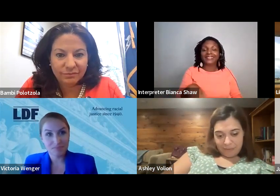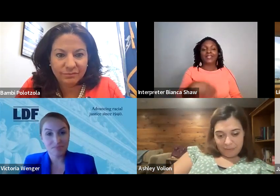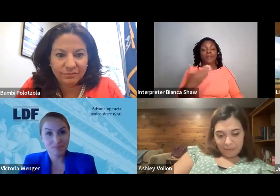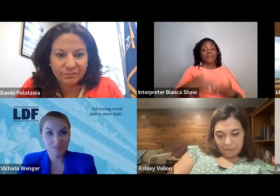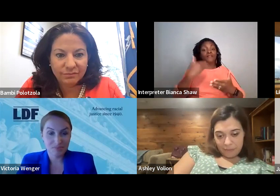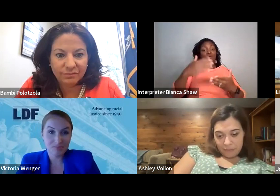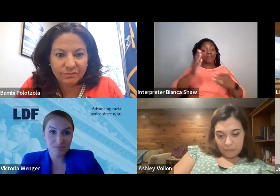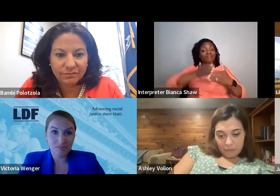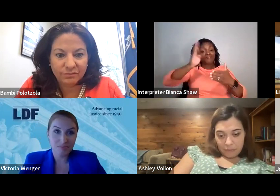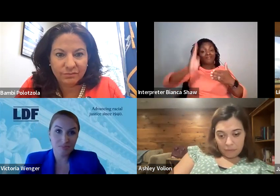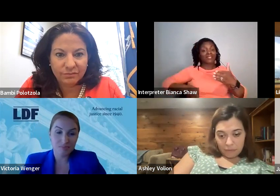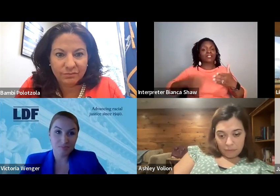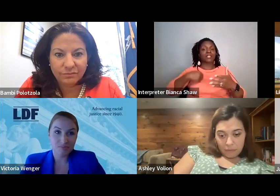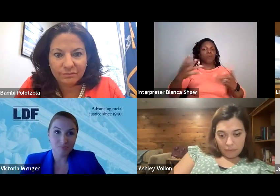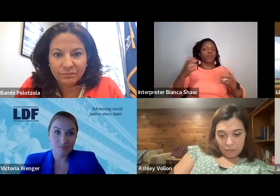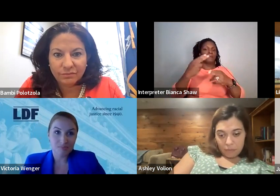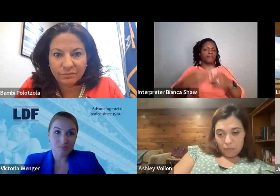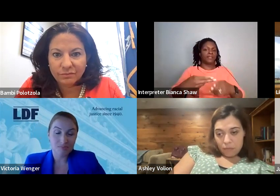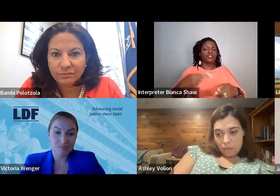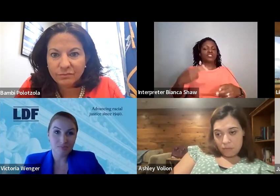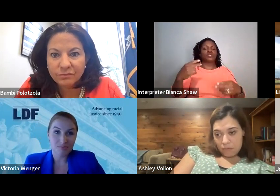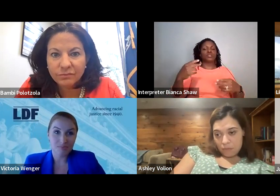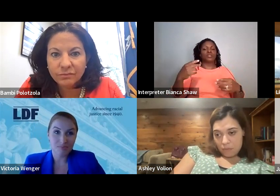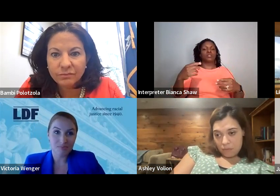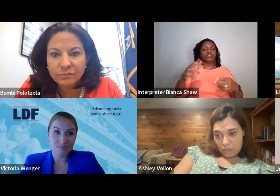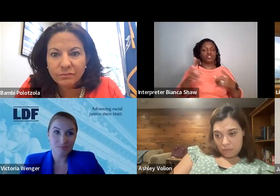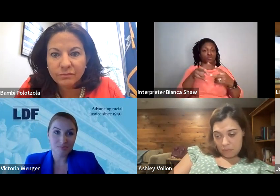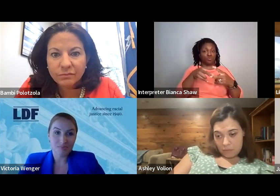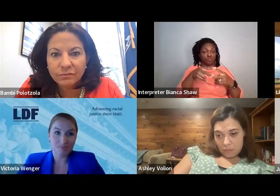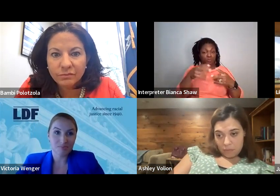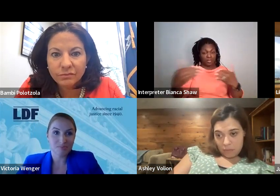I just wanna mention 2 things that everyone should keep their eye out for.